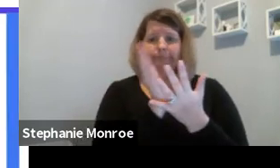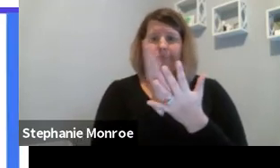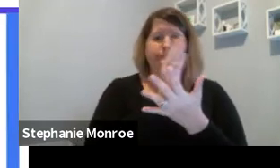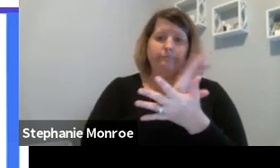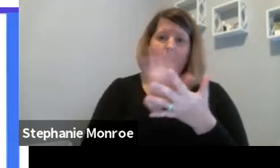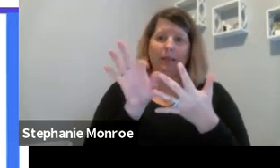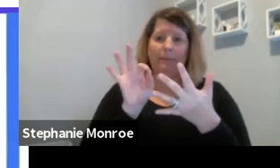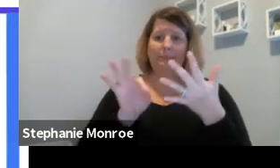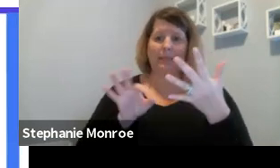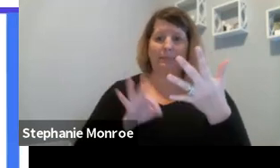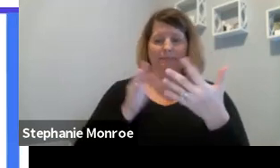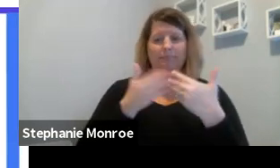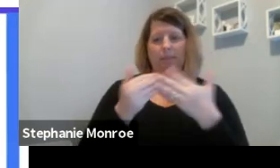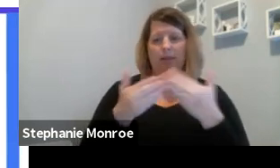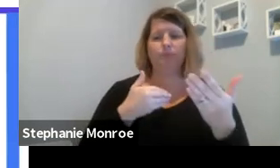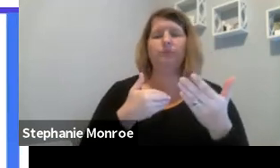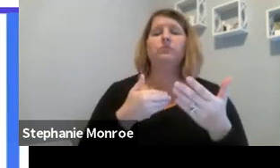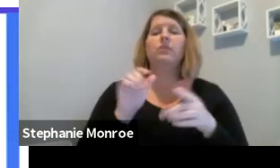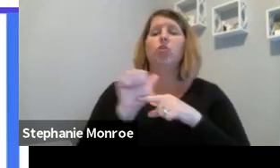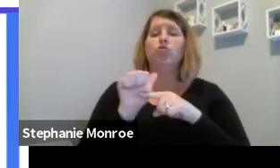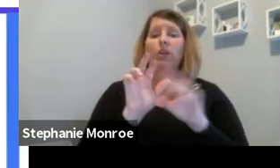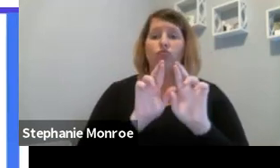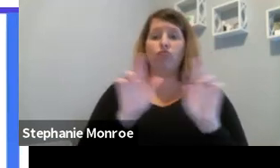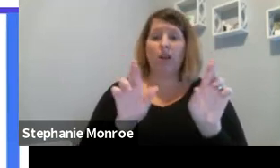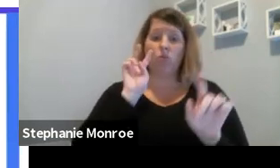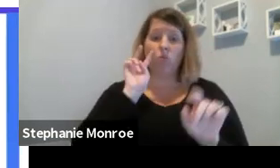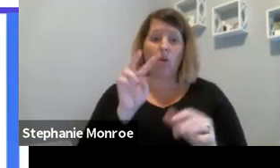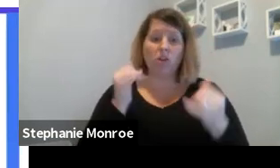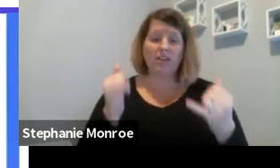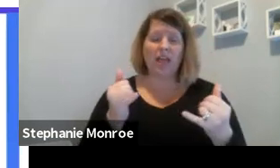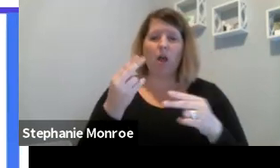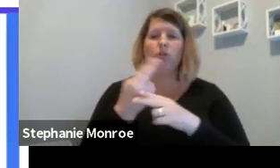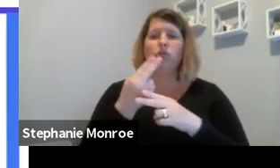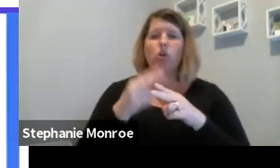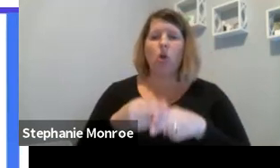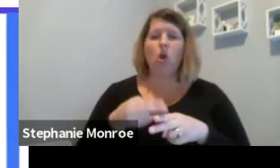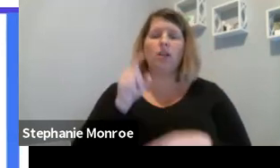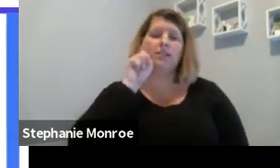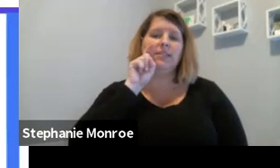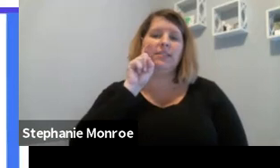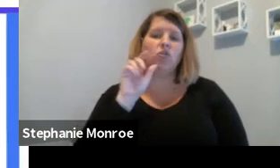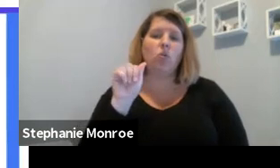The training you are about to watch now is called Sexual Assault 101.